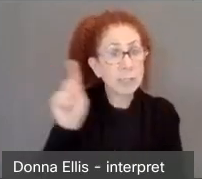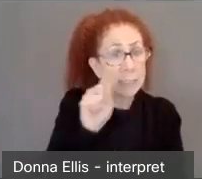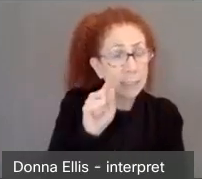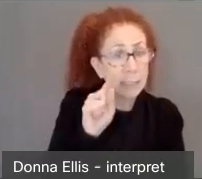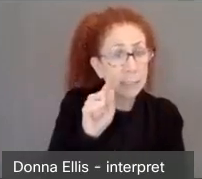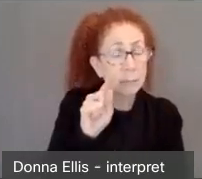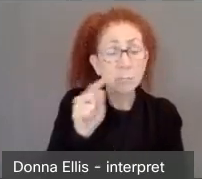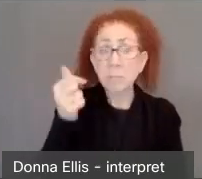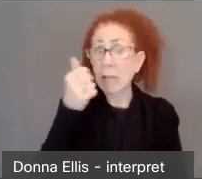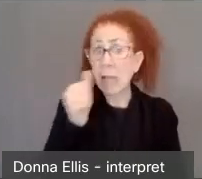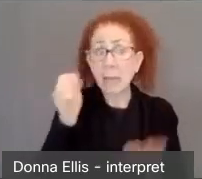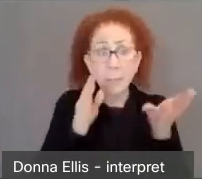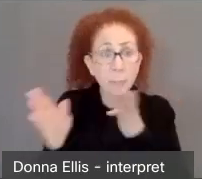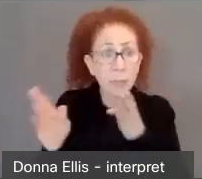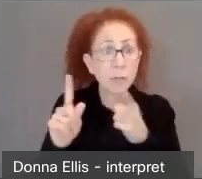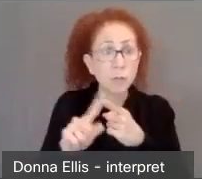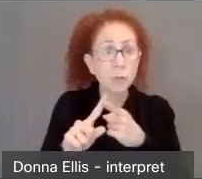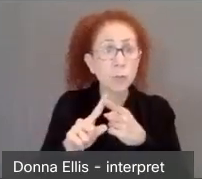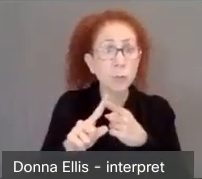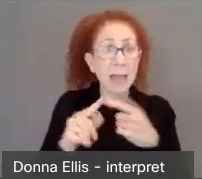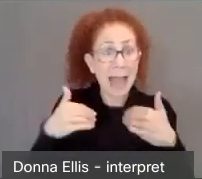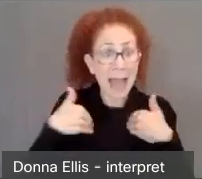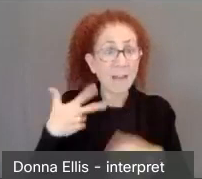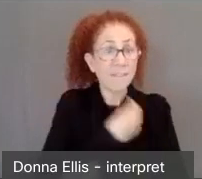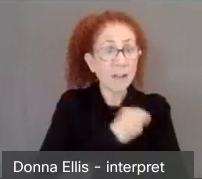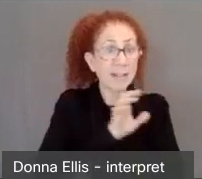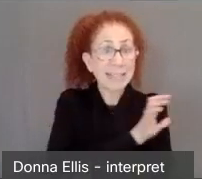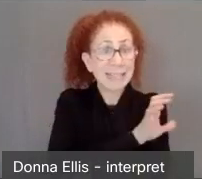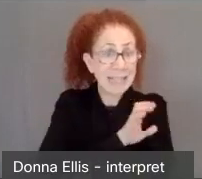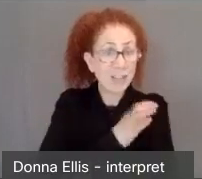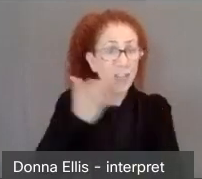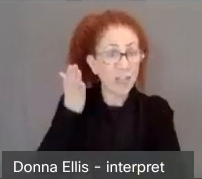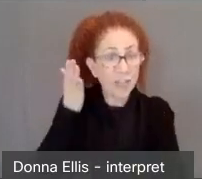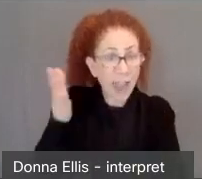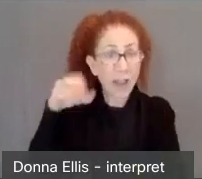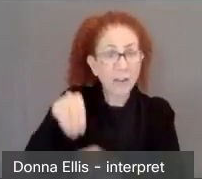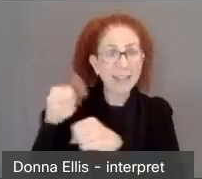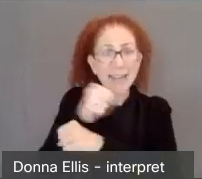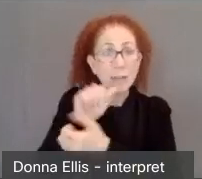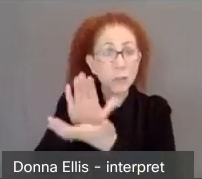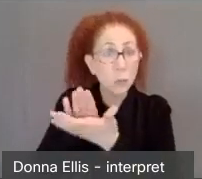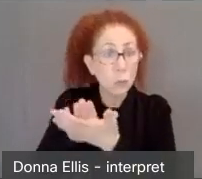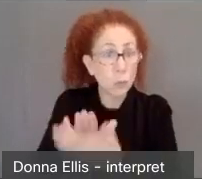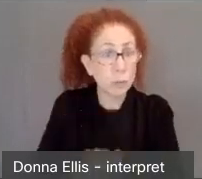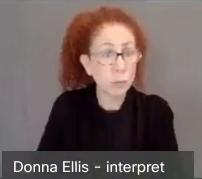any plans to actually hold vaccination clinics at any of the schools, perhaps in gymnasiums,